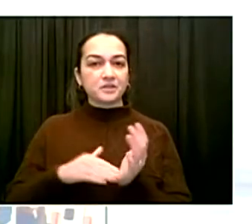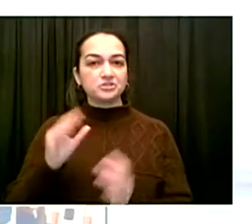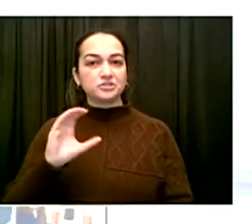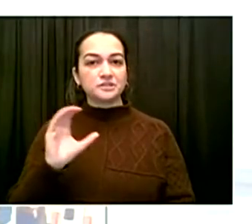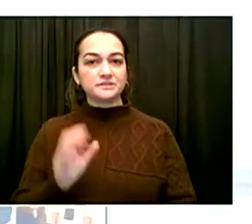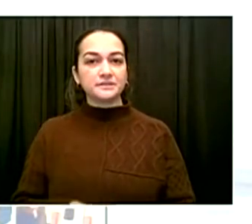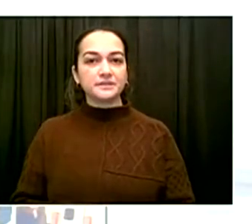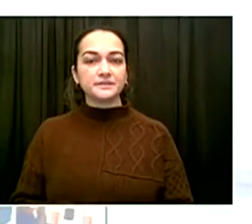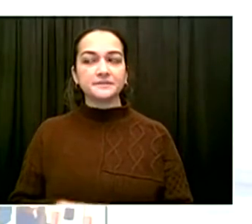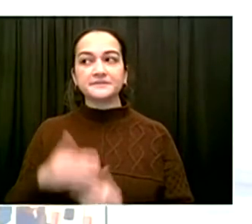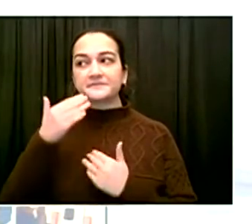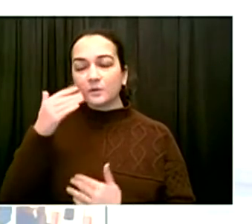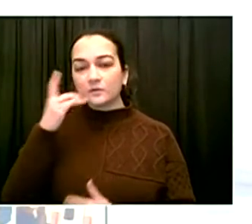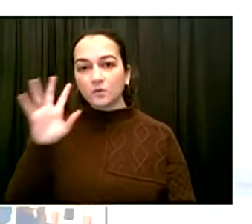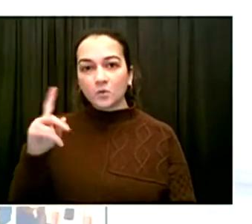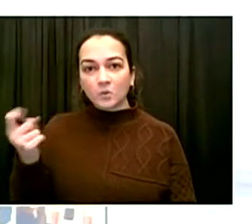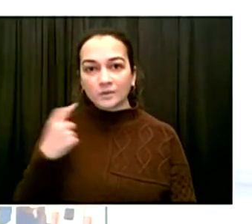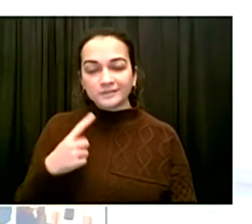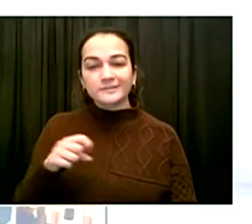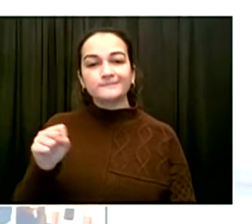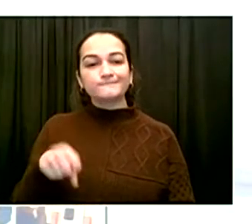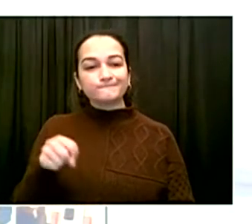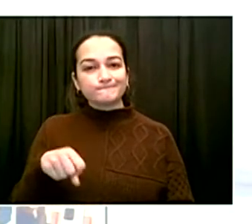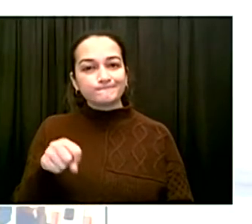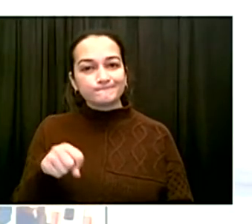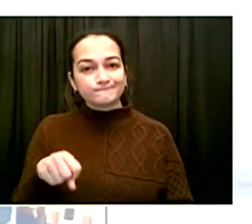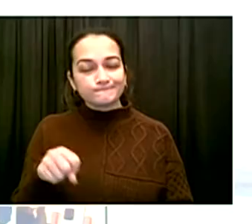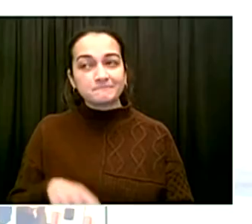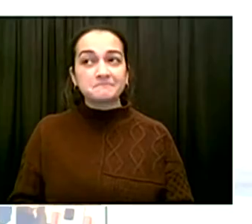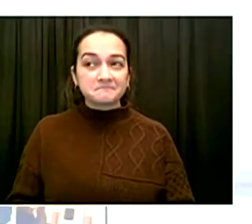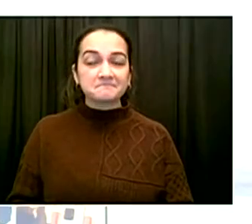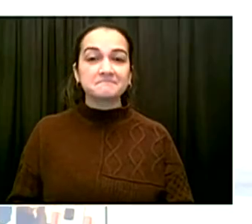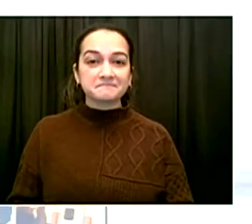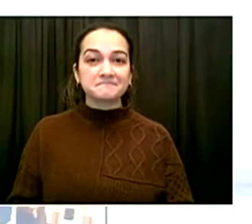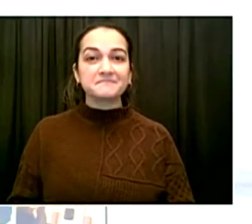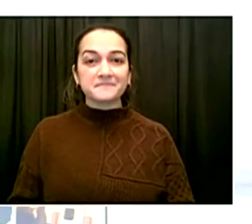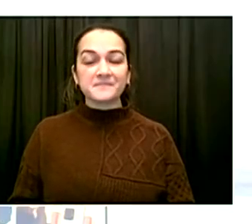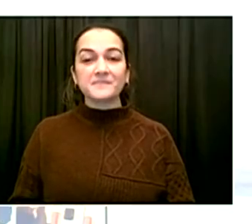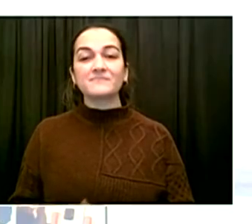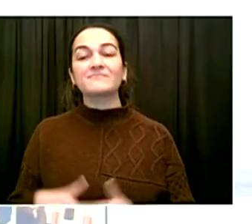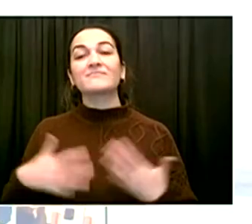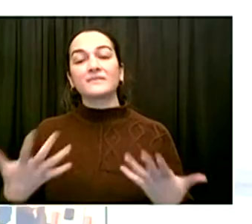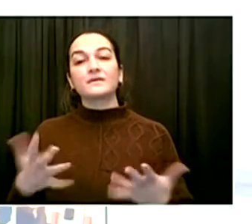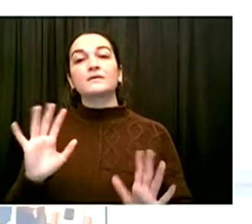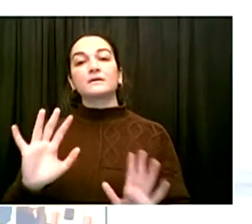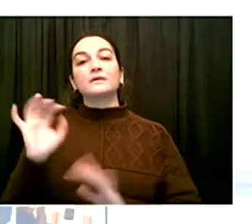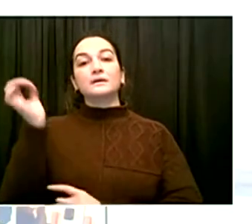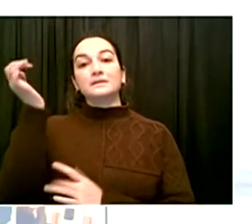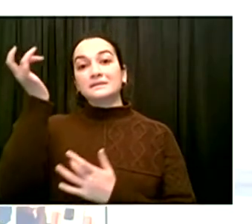ANALYSIS THERE. HE IS IN A BETTER POSITION TO